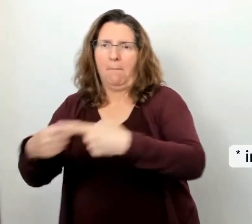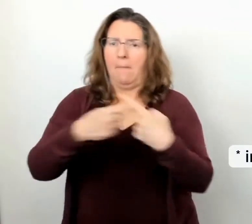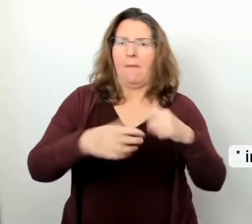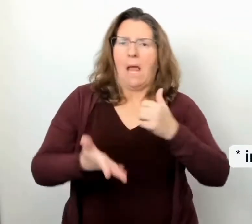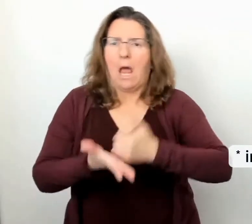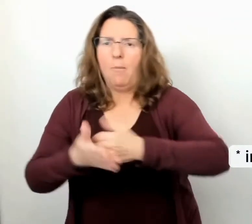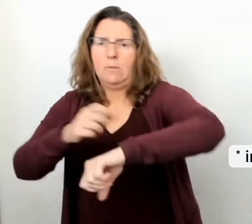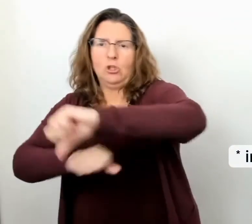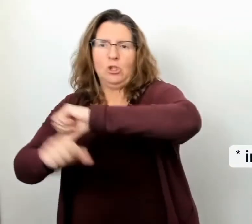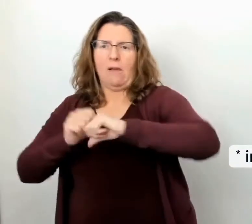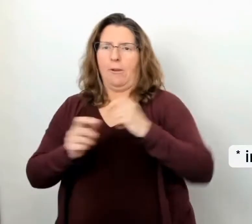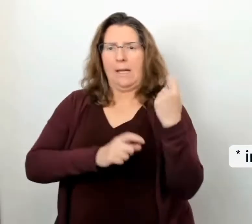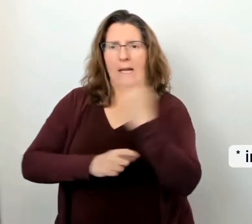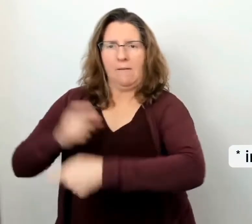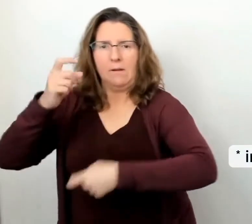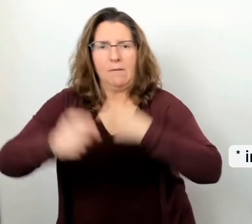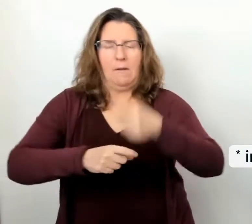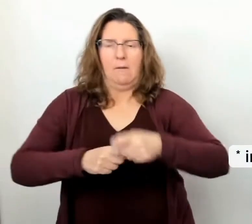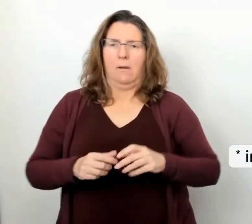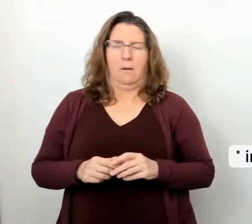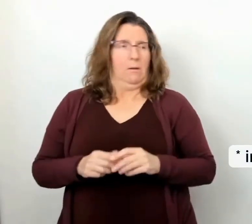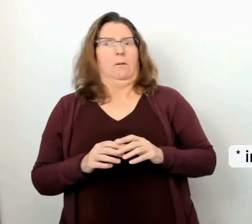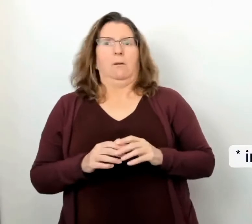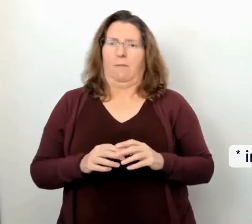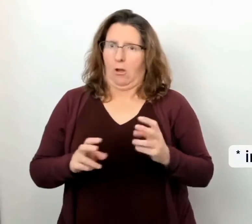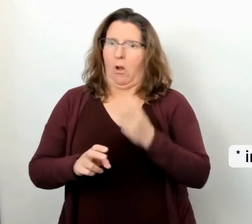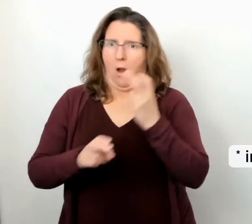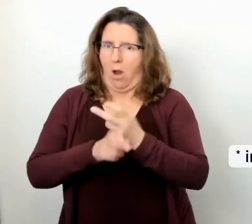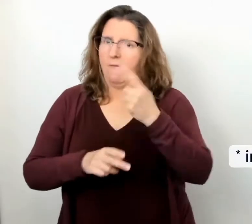We help each other, everyone contributes, in different ways, to uplift the community.